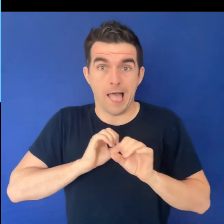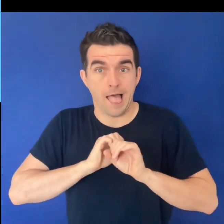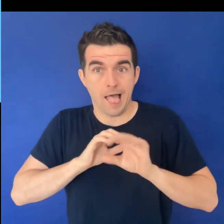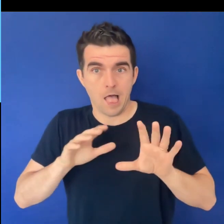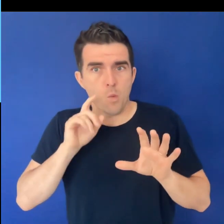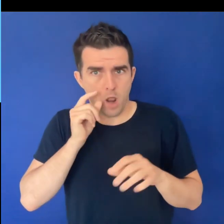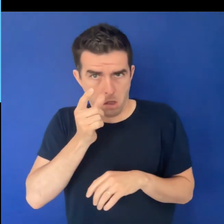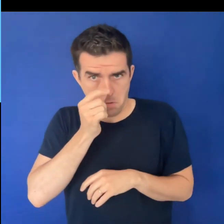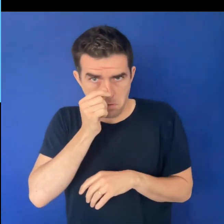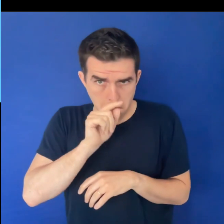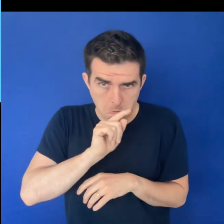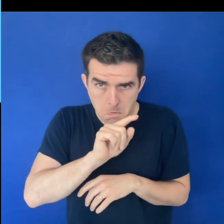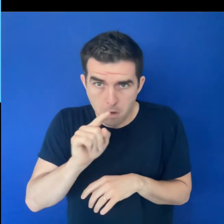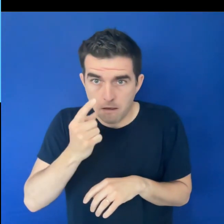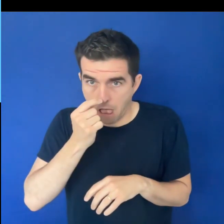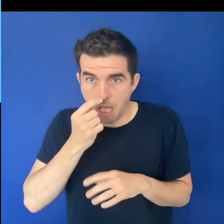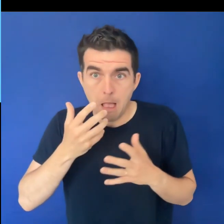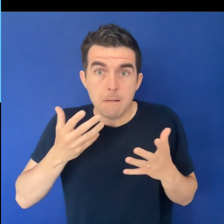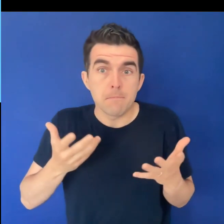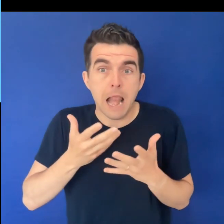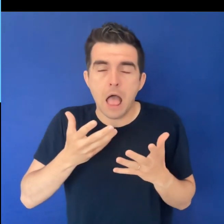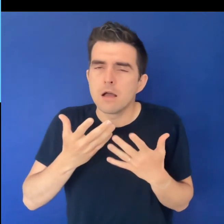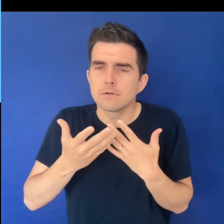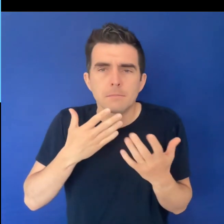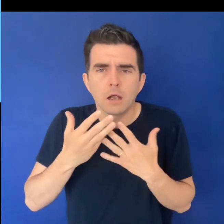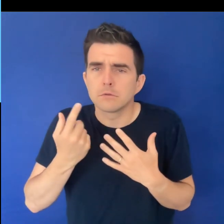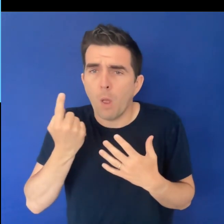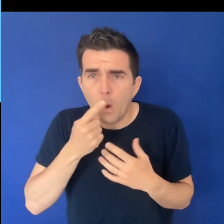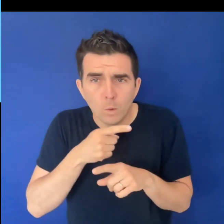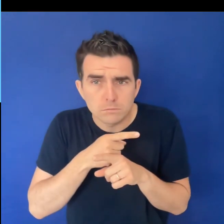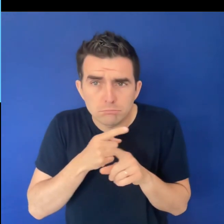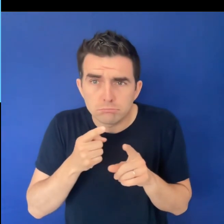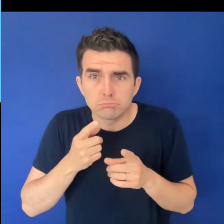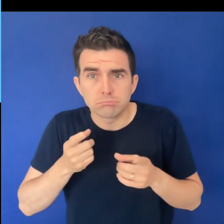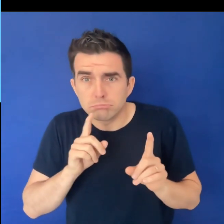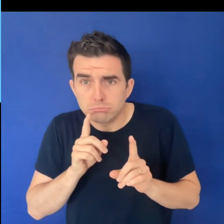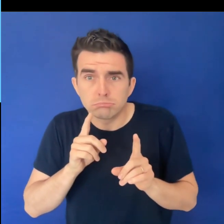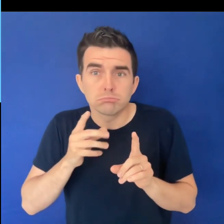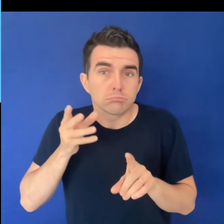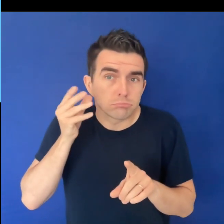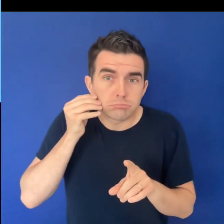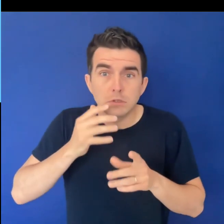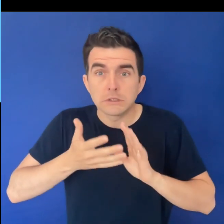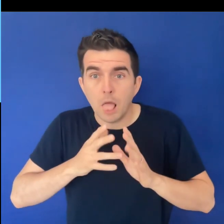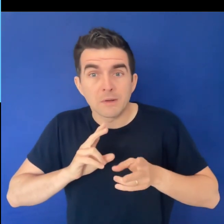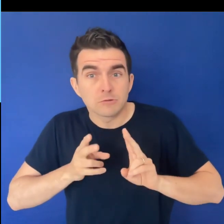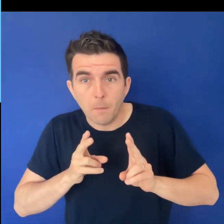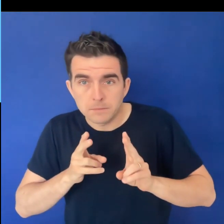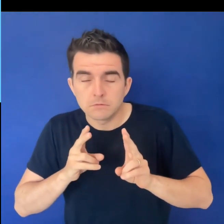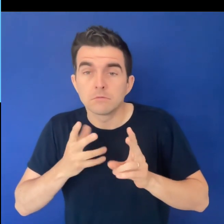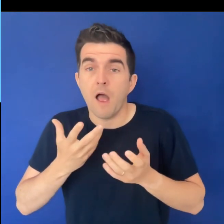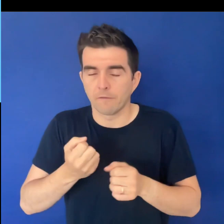If you’d benefit from audio description or sign language interpreter support, there are American Sign Language, British Sign Language, and Audio